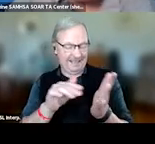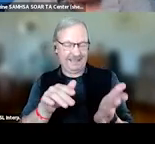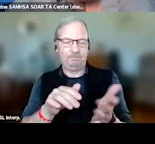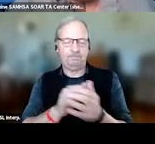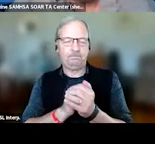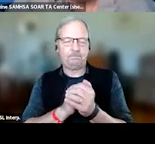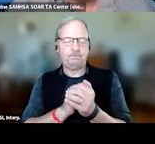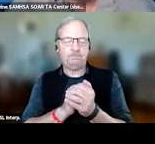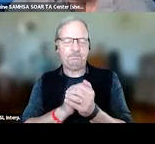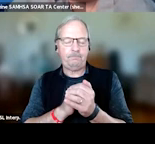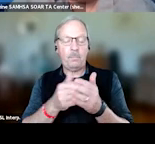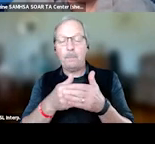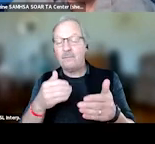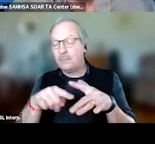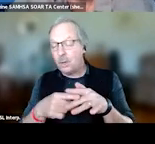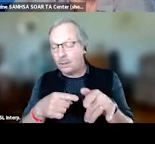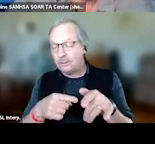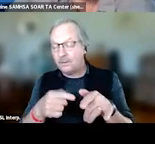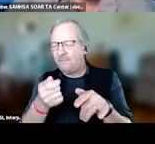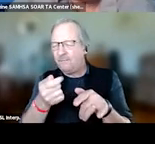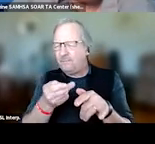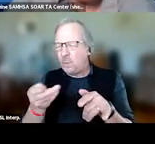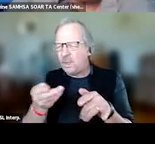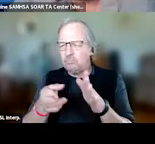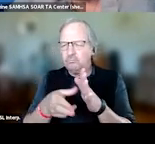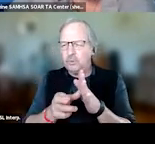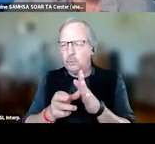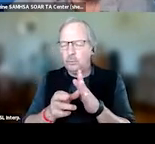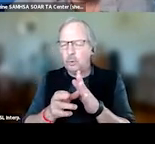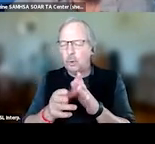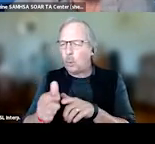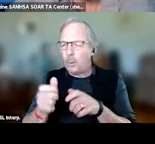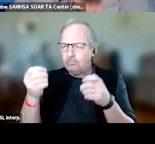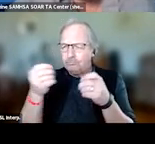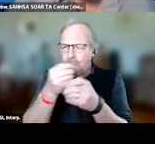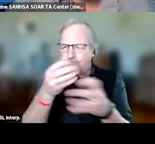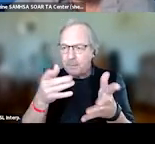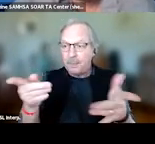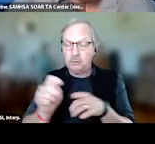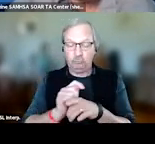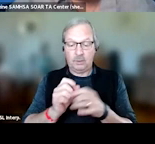just a few items to review, a quick disclaimer. This training is supported by the Substance Abuse